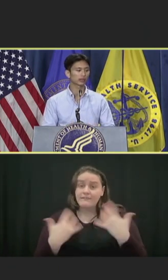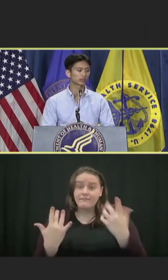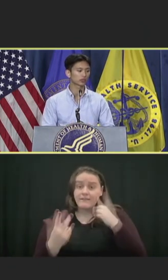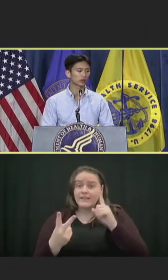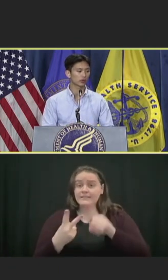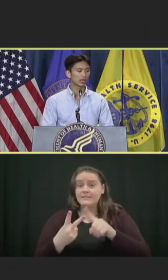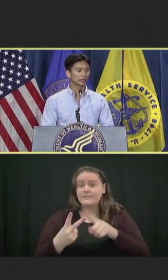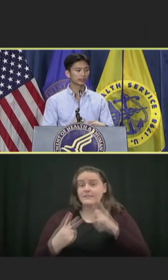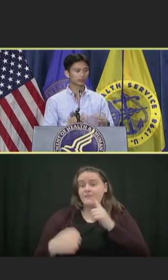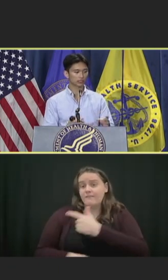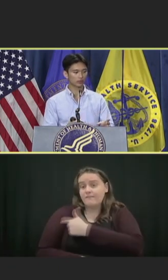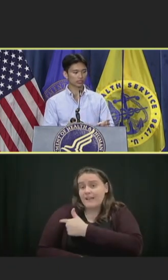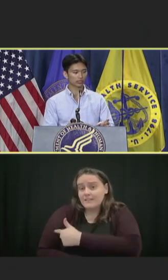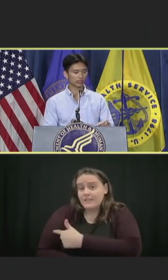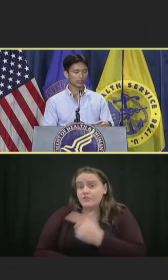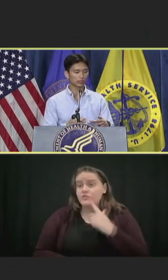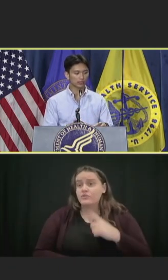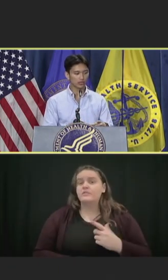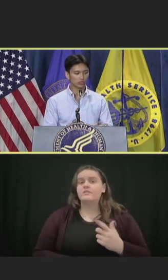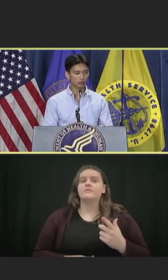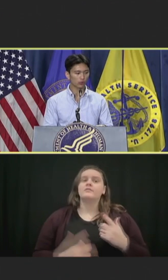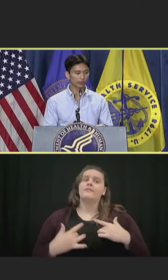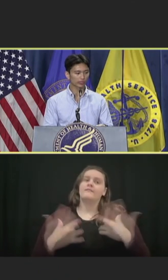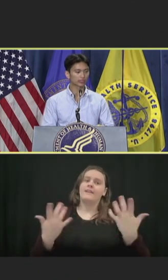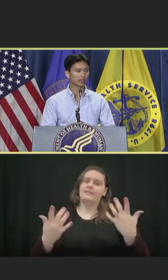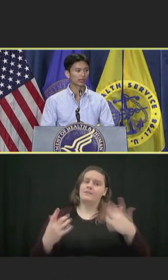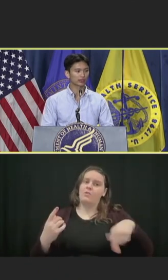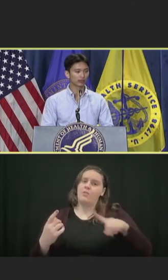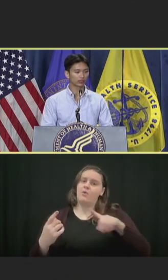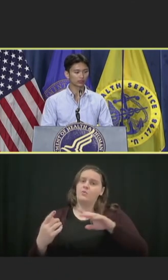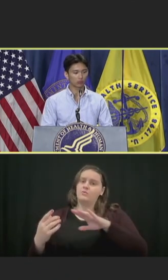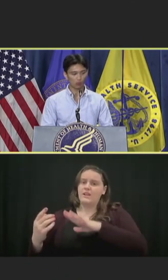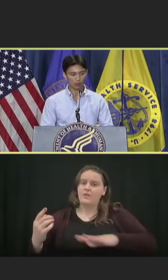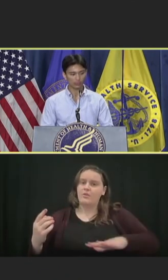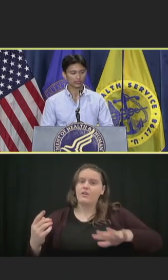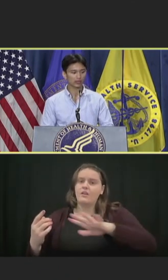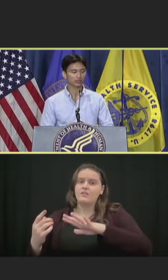And so, these are some of just the key discussion points, definitely more discussed